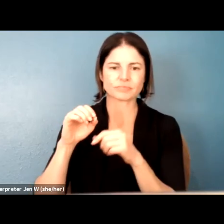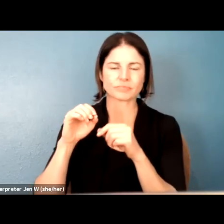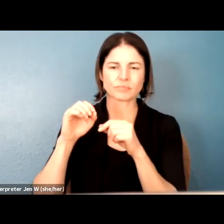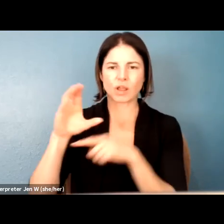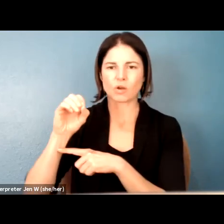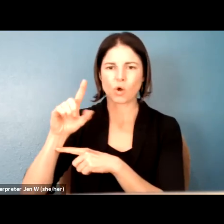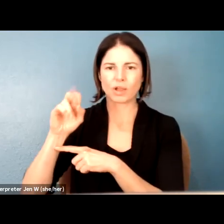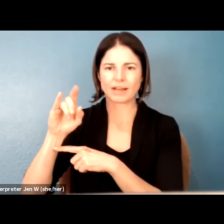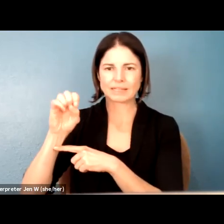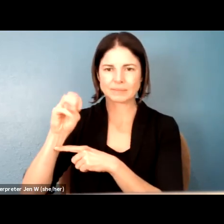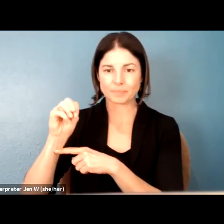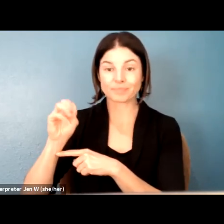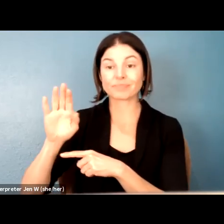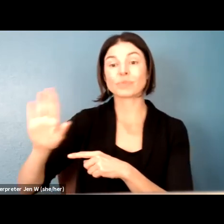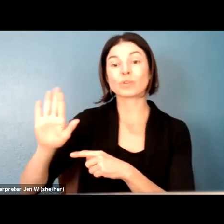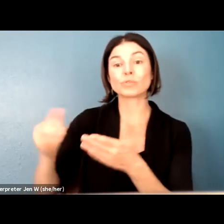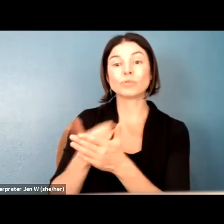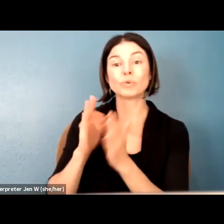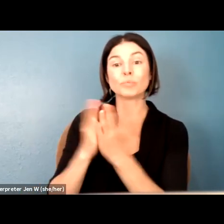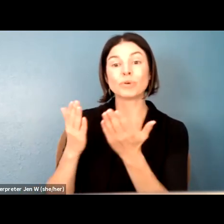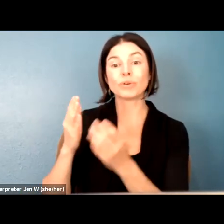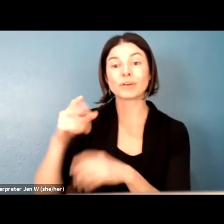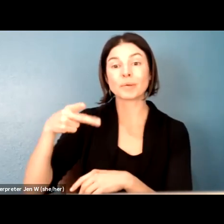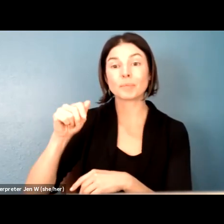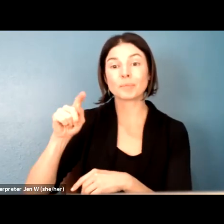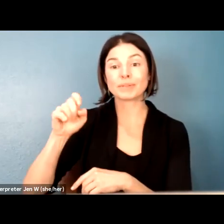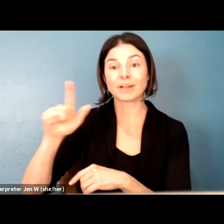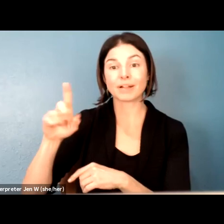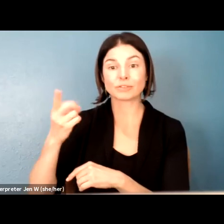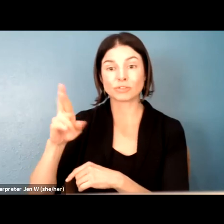confronting settler colonialism and higher education pushes our